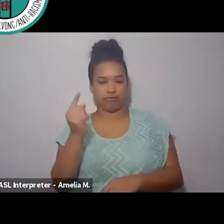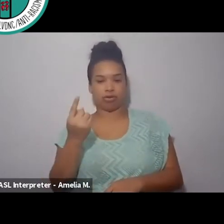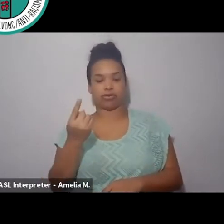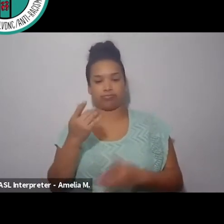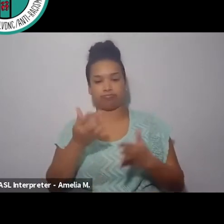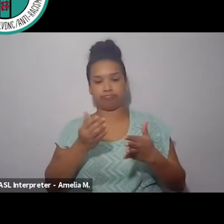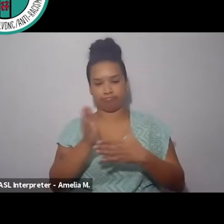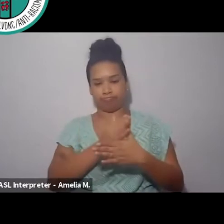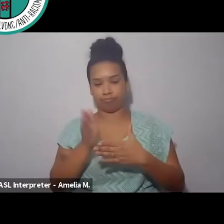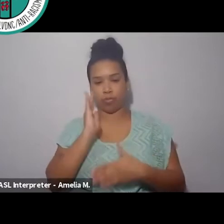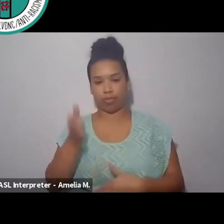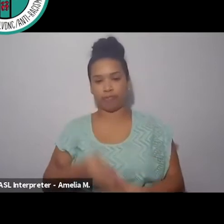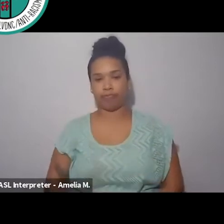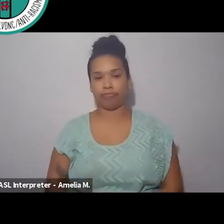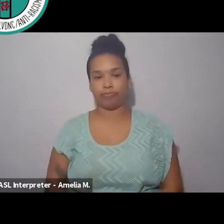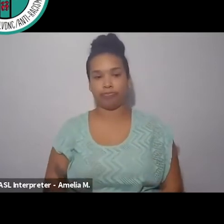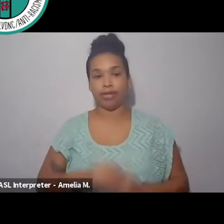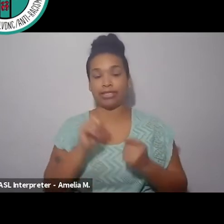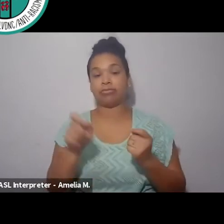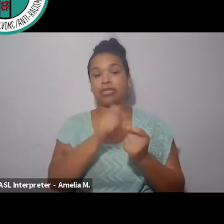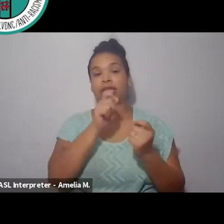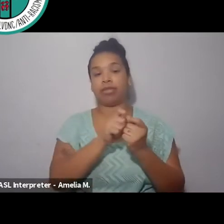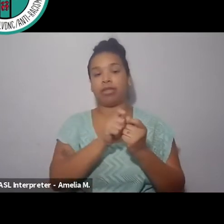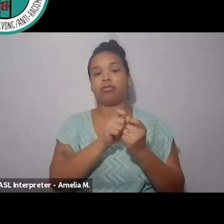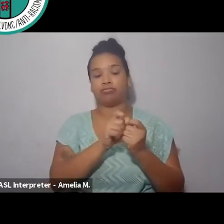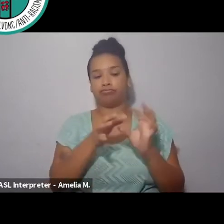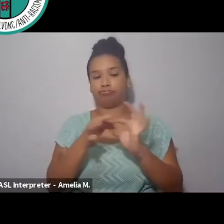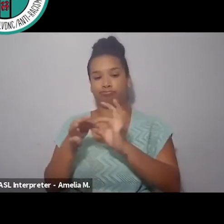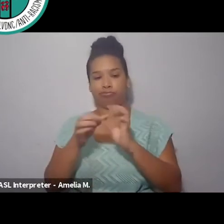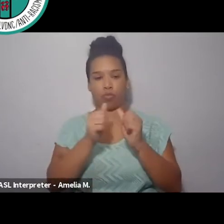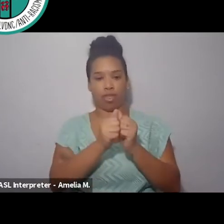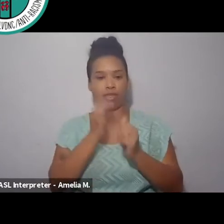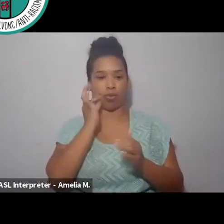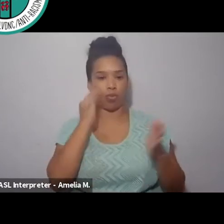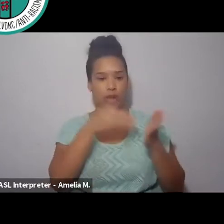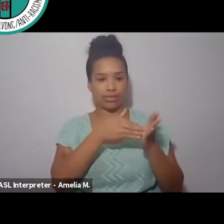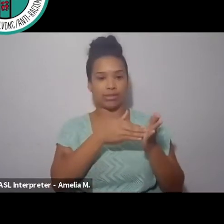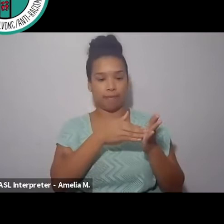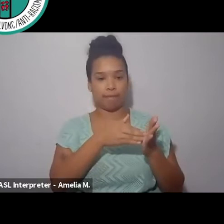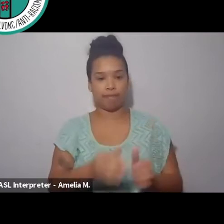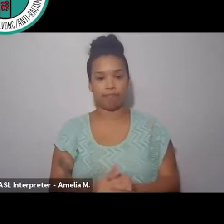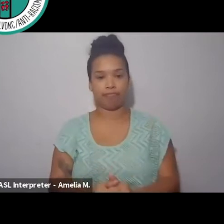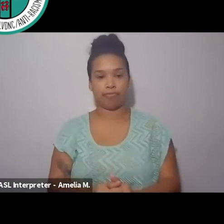So, specifically to racism, and so, for me being racialized,